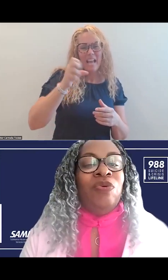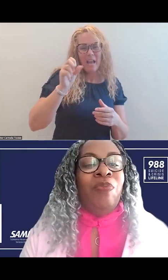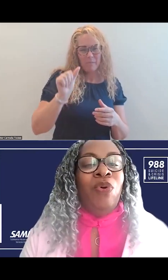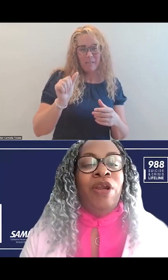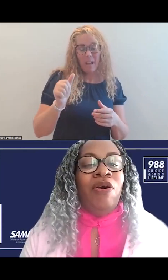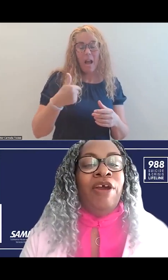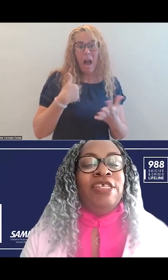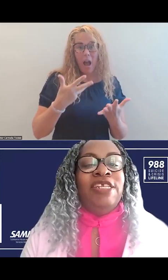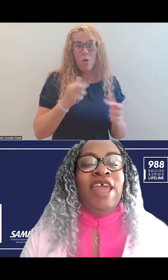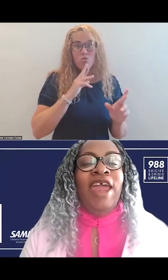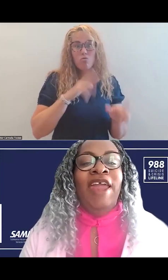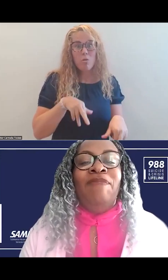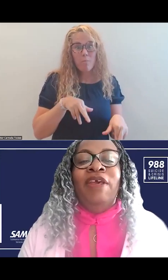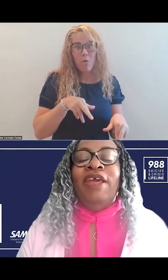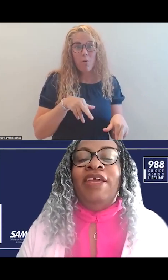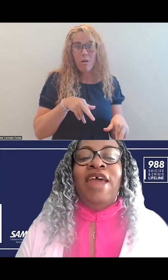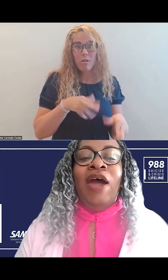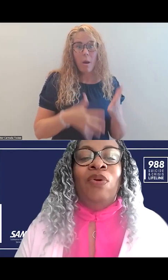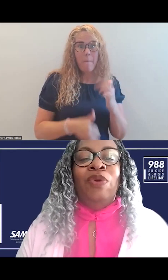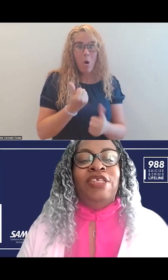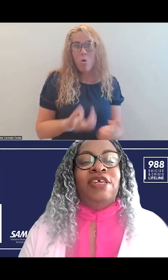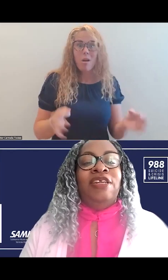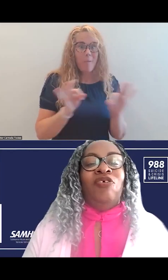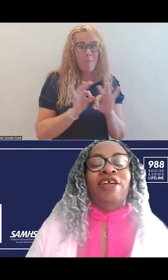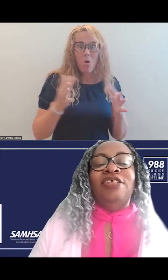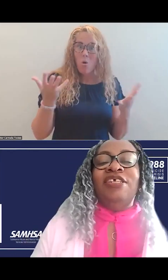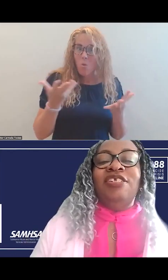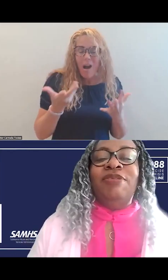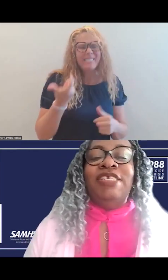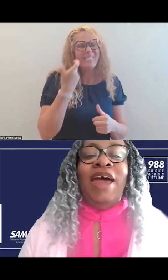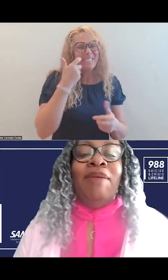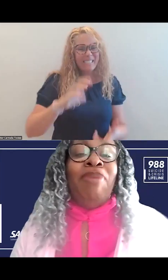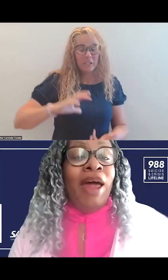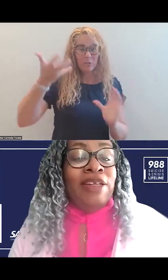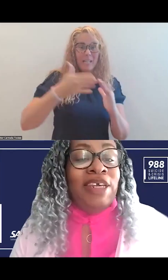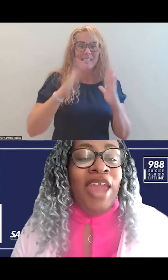TO REPORT ON TODAY IS OUR RECENT CRISIS SYSTEM DESIGN POLICY